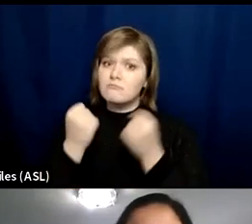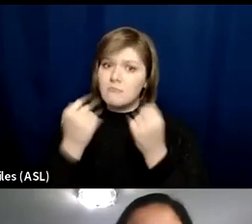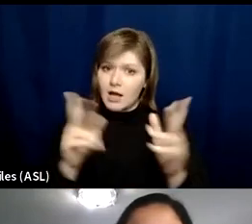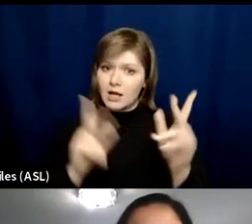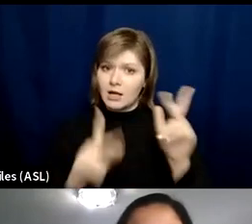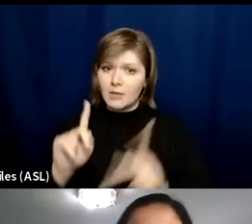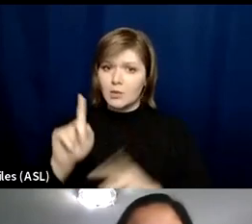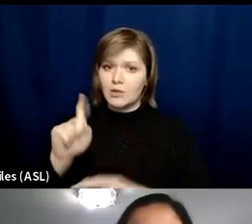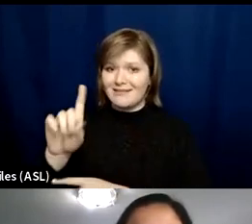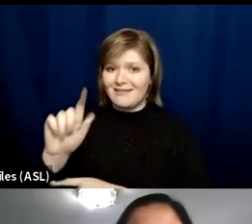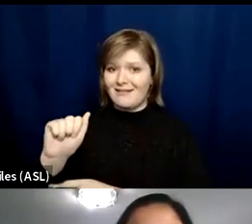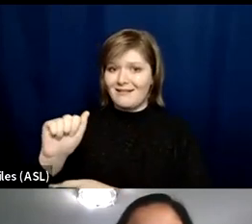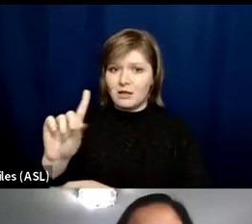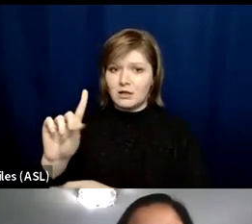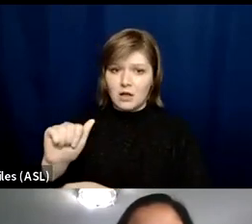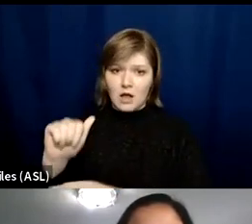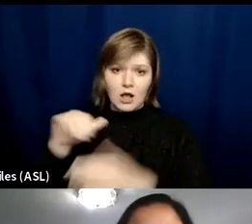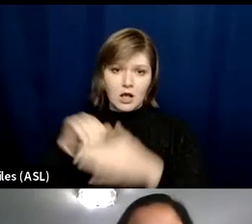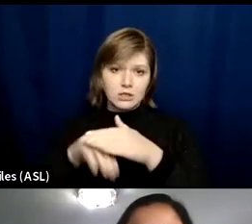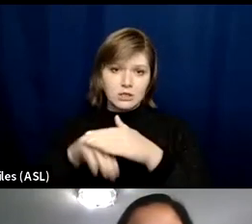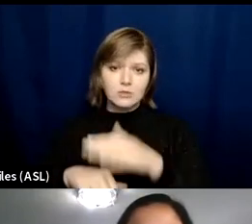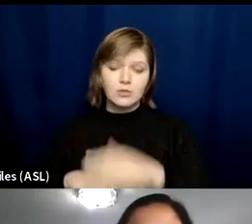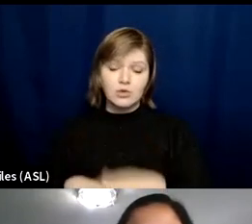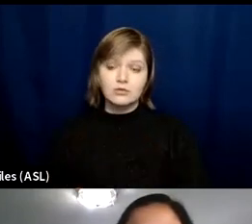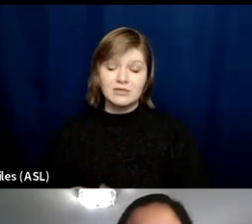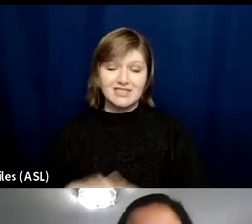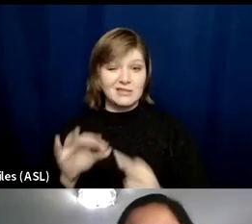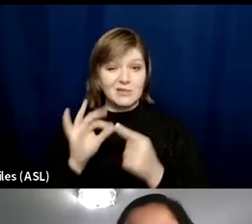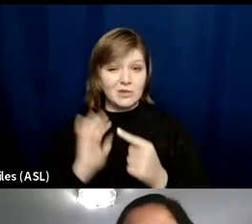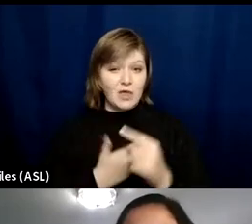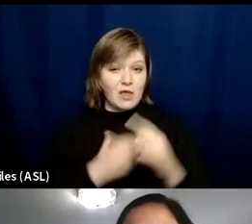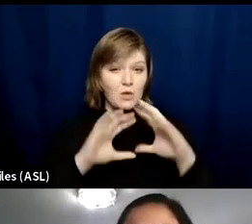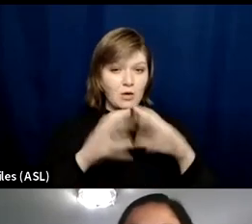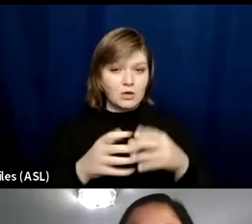I hope that helps. LORI That's helpful.